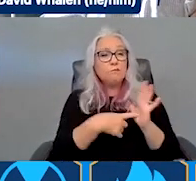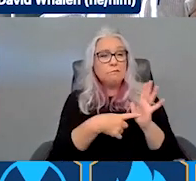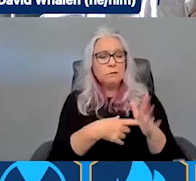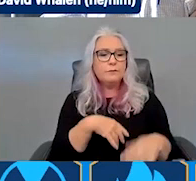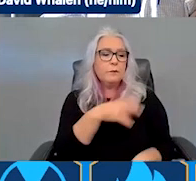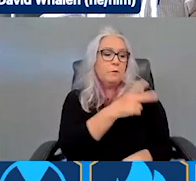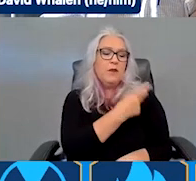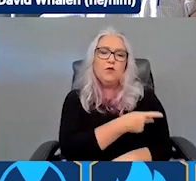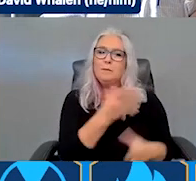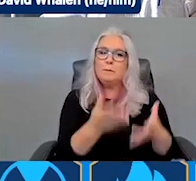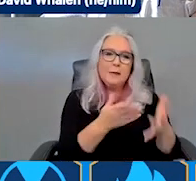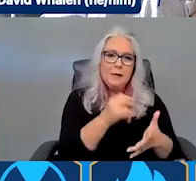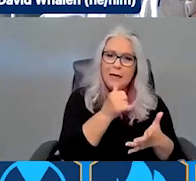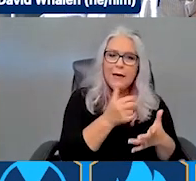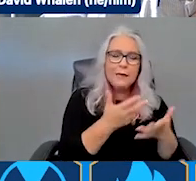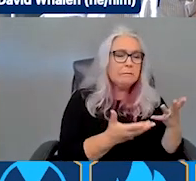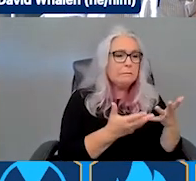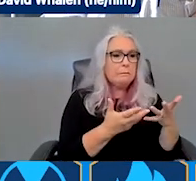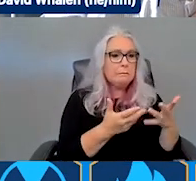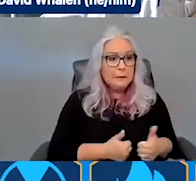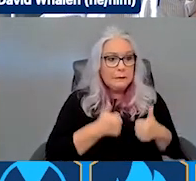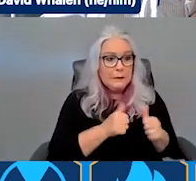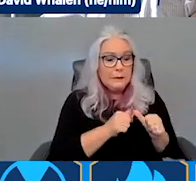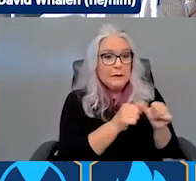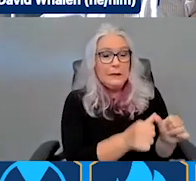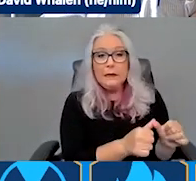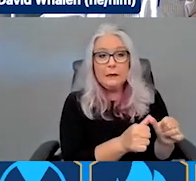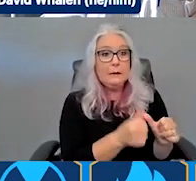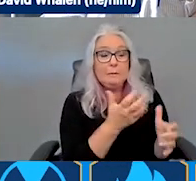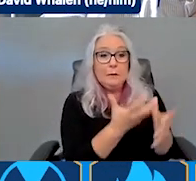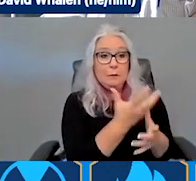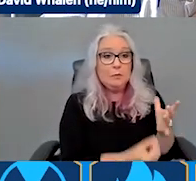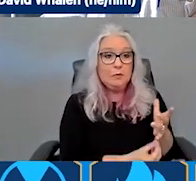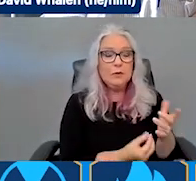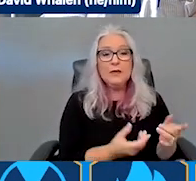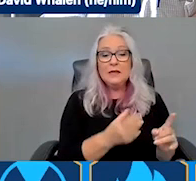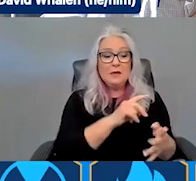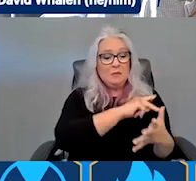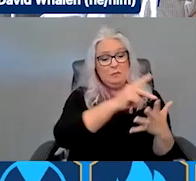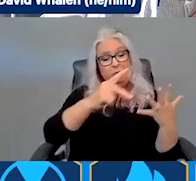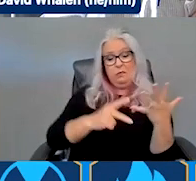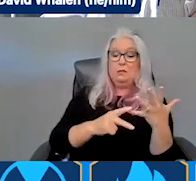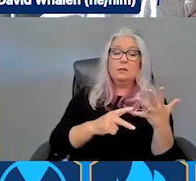survive short term should be de-prioritized arguably compared